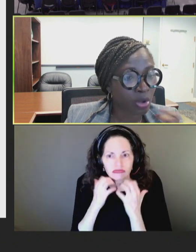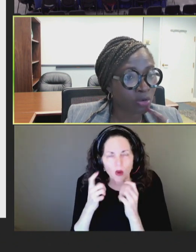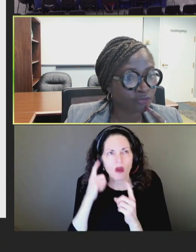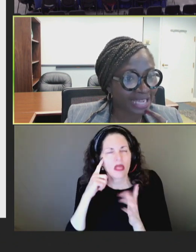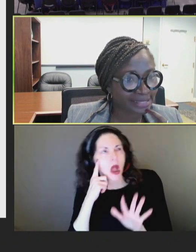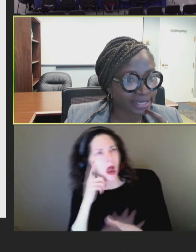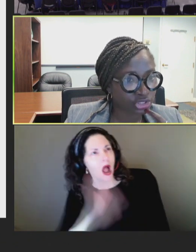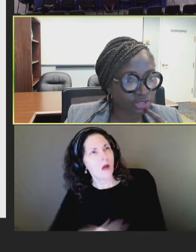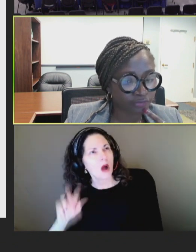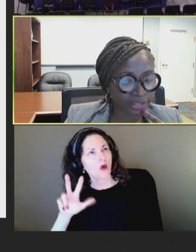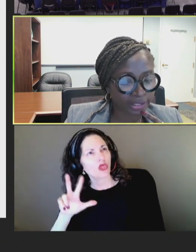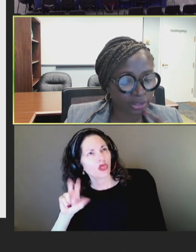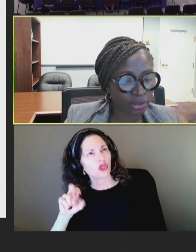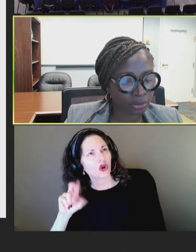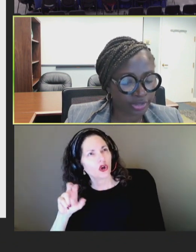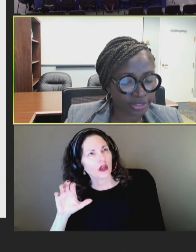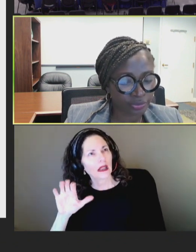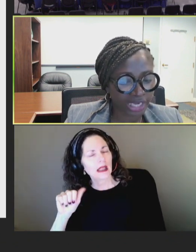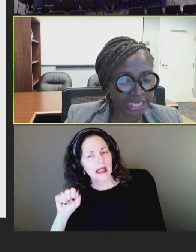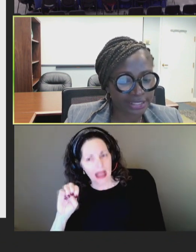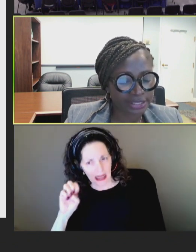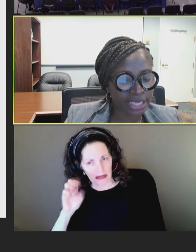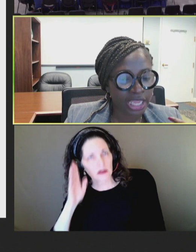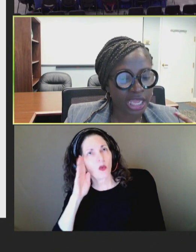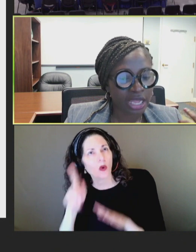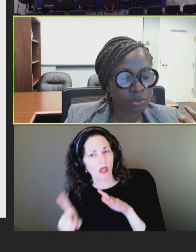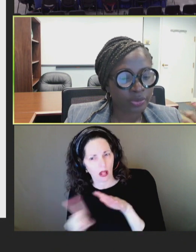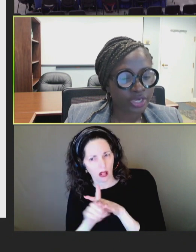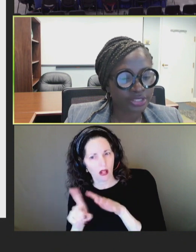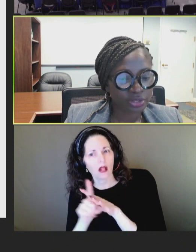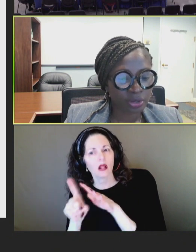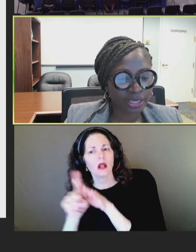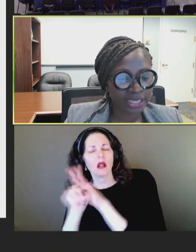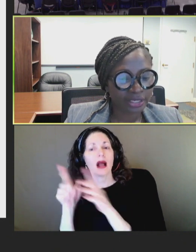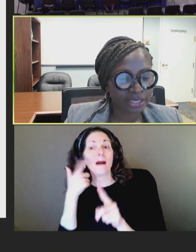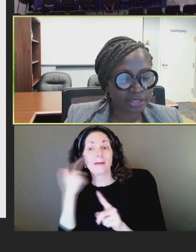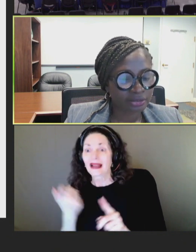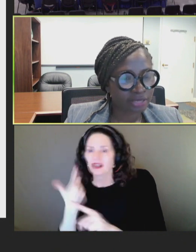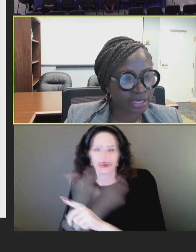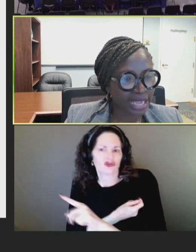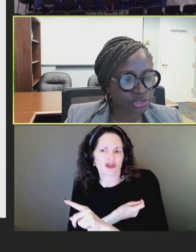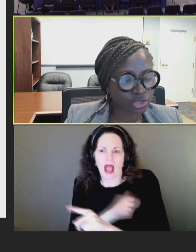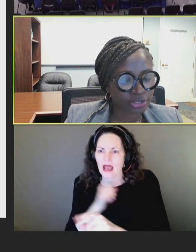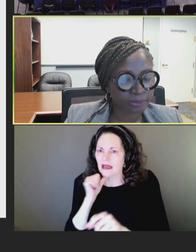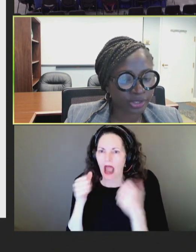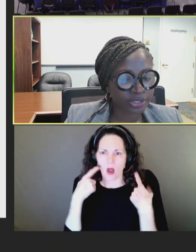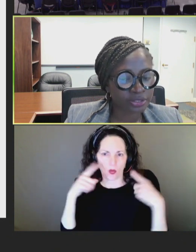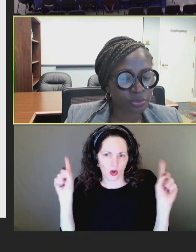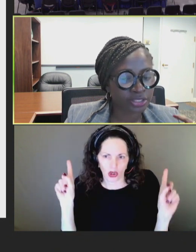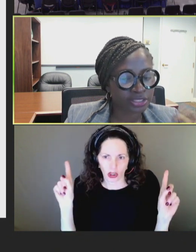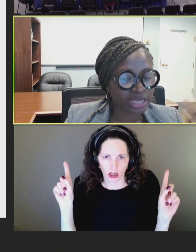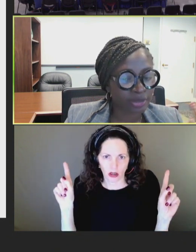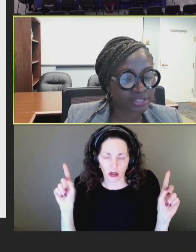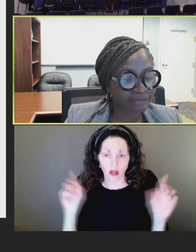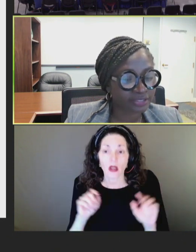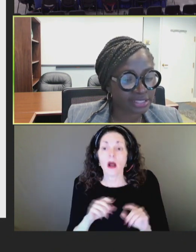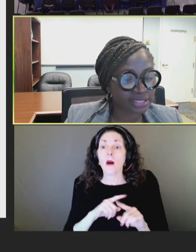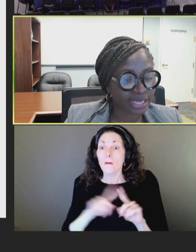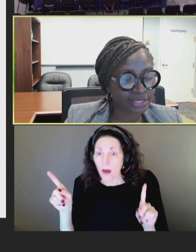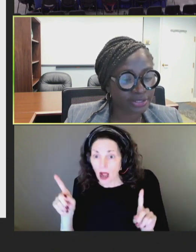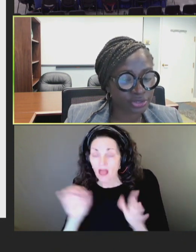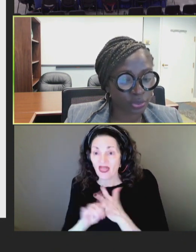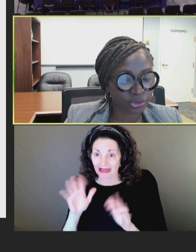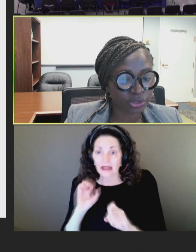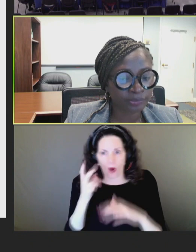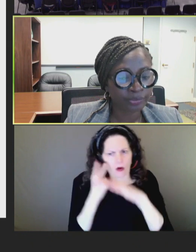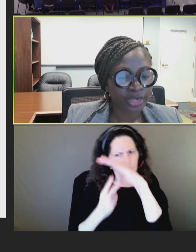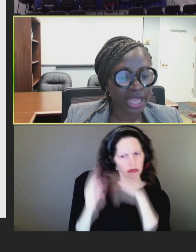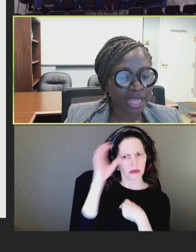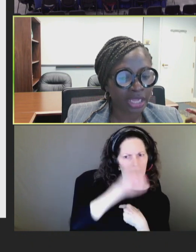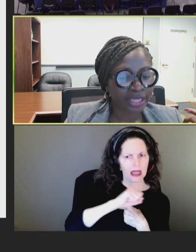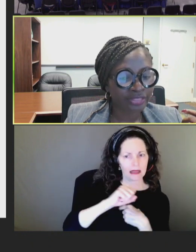of vaccination failure or breakthrough cases. What we saw in actual numbers was about 17 cases total,